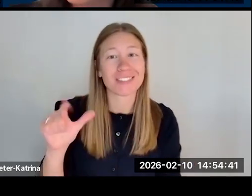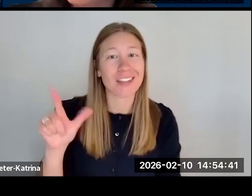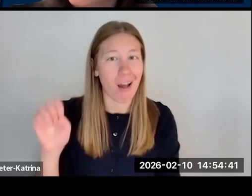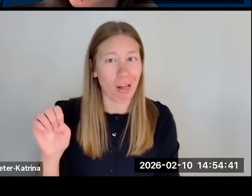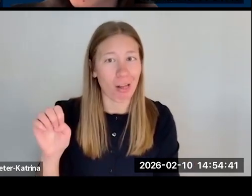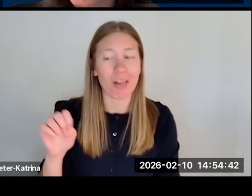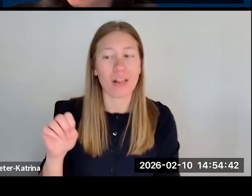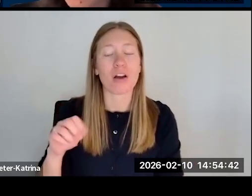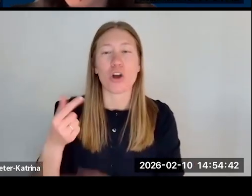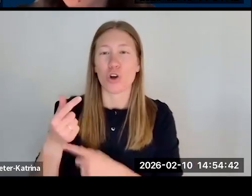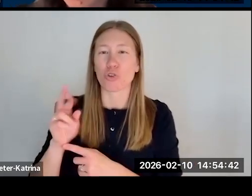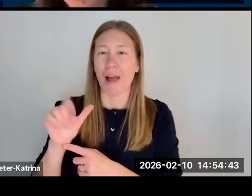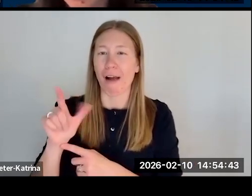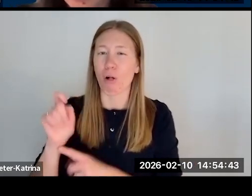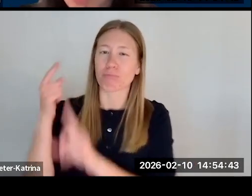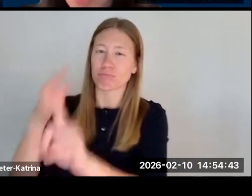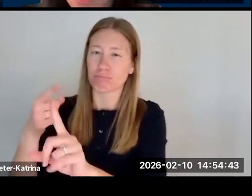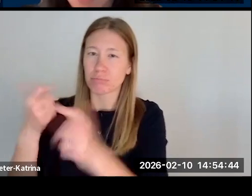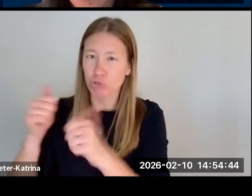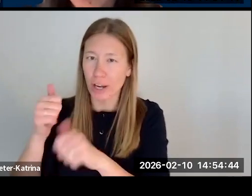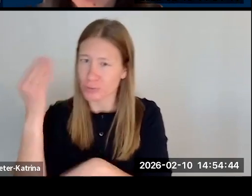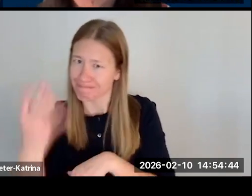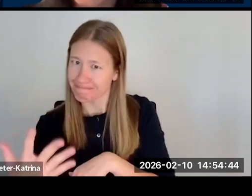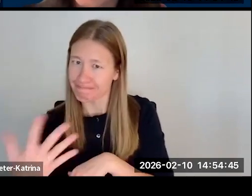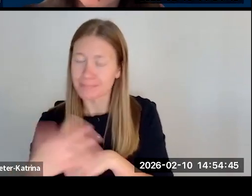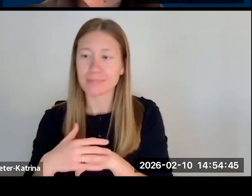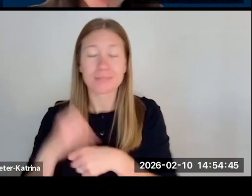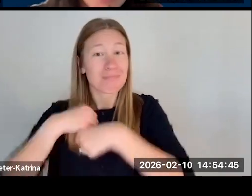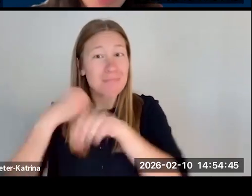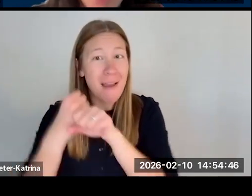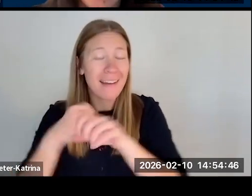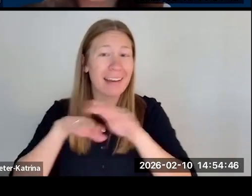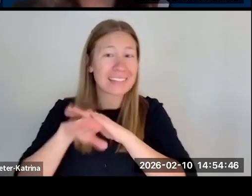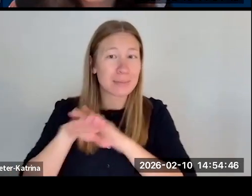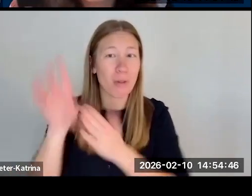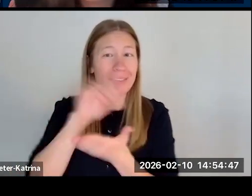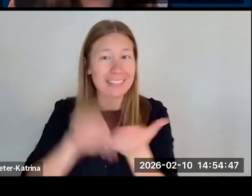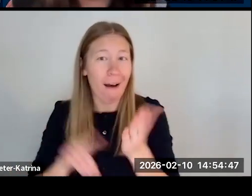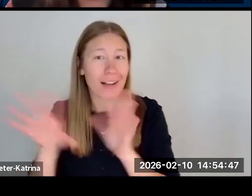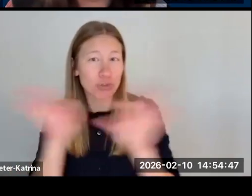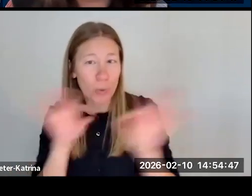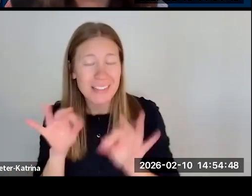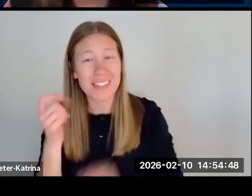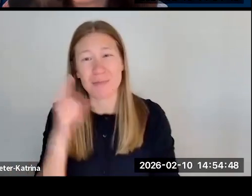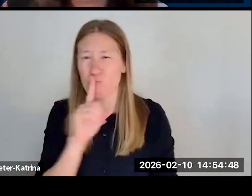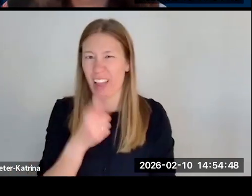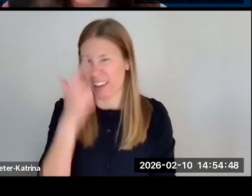and warn you about making accessible design choices there, but it's really up to you to check